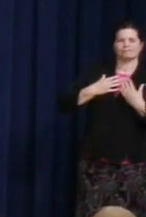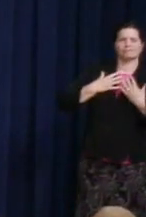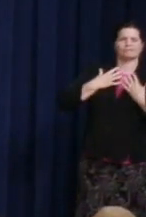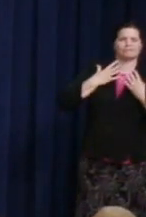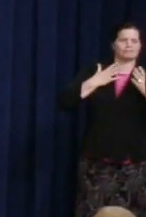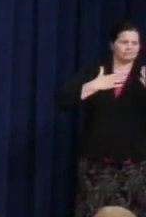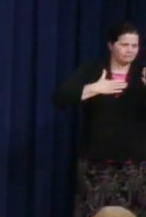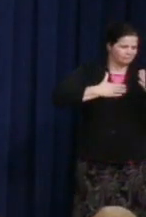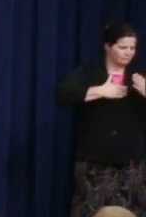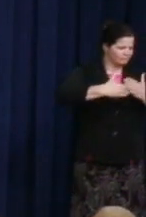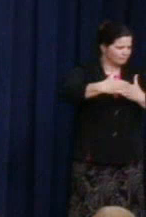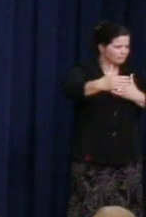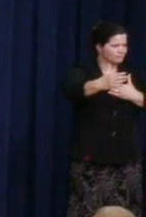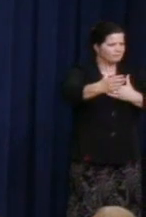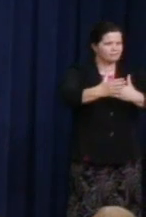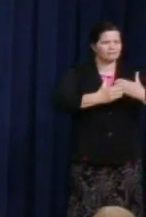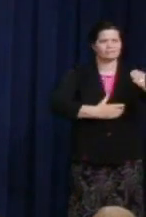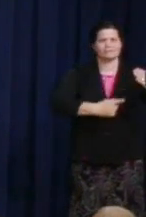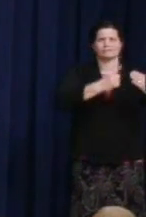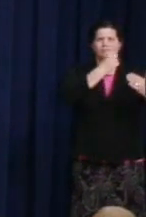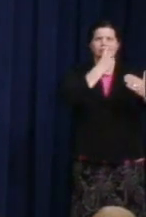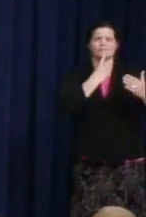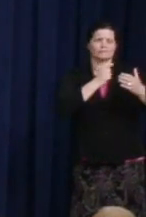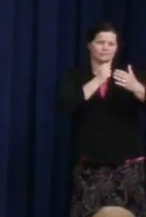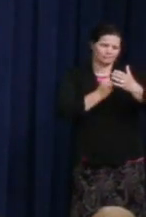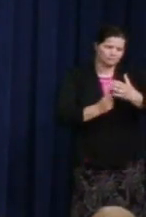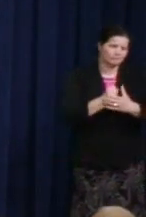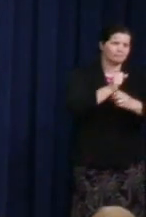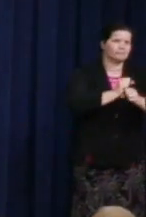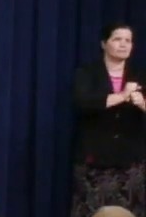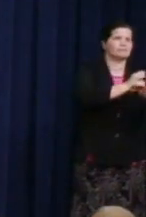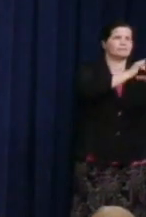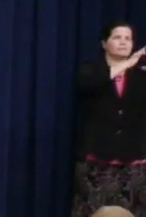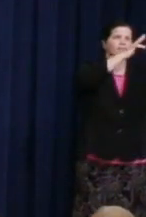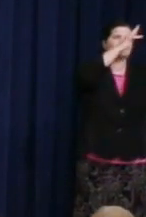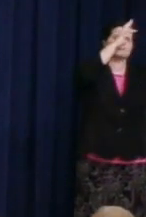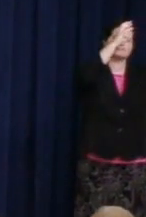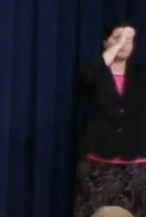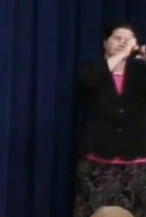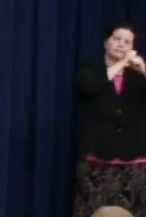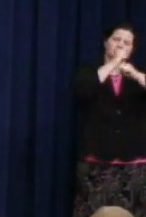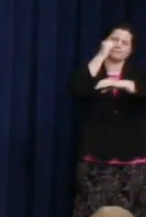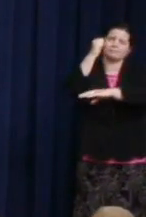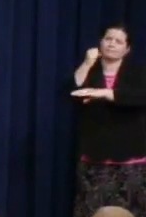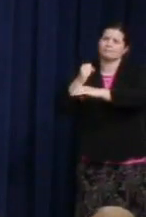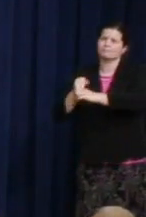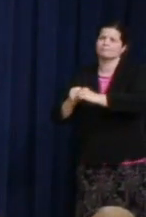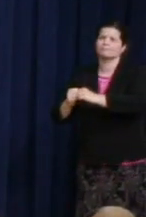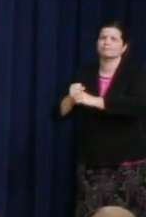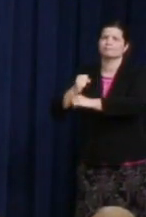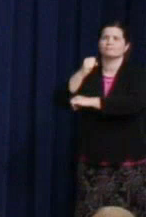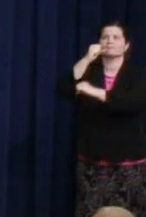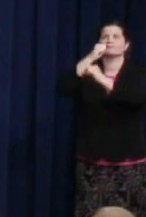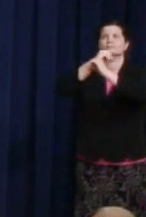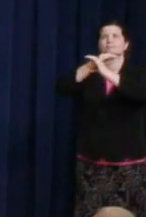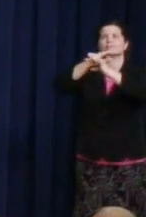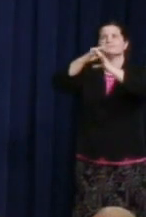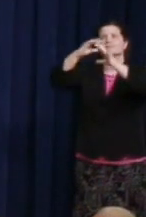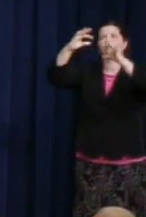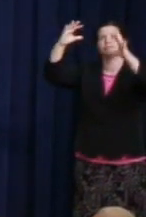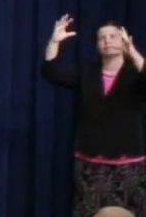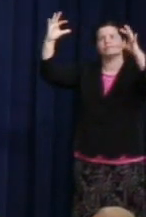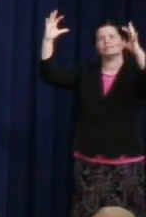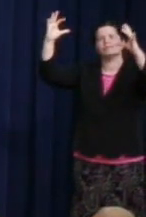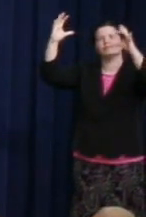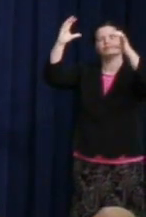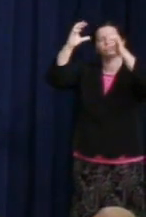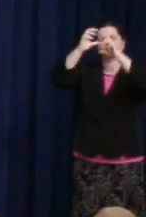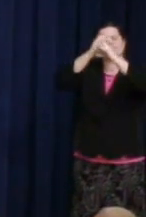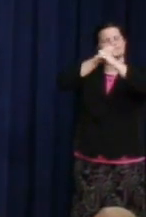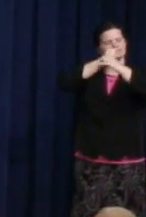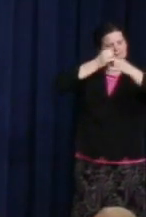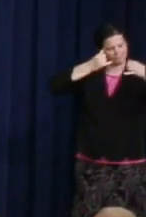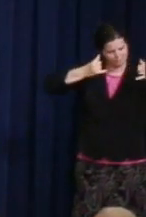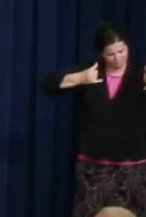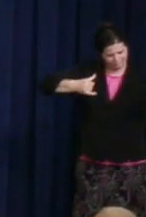And the rockets' red glare, the bombs bursting in air